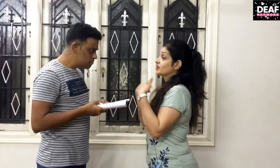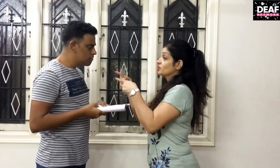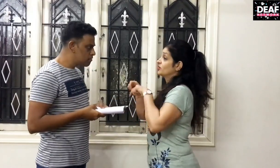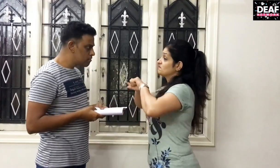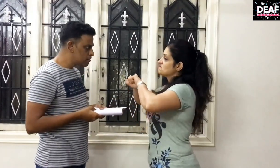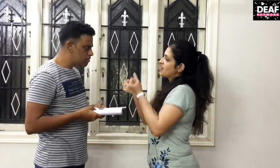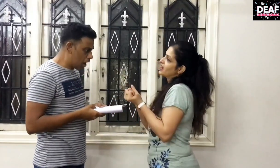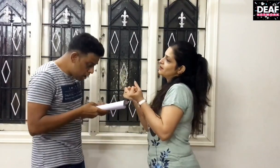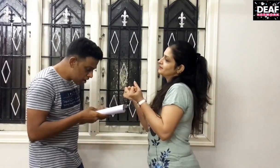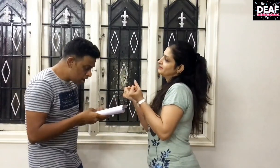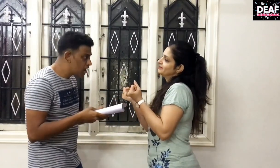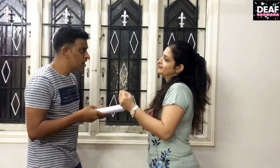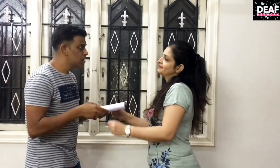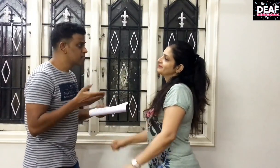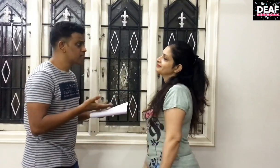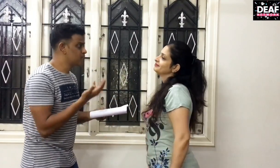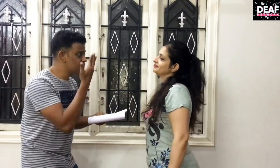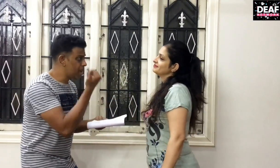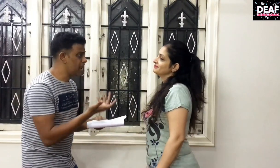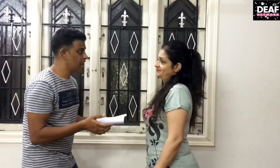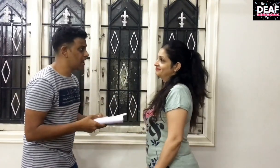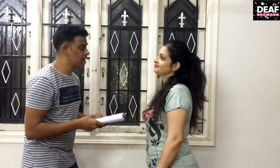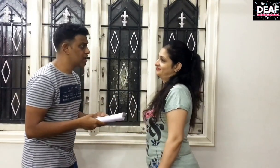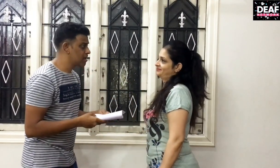We are breaking up now! Huh....Why?